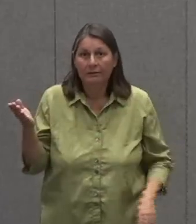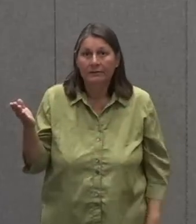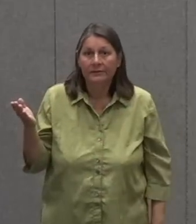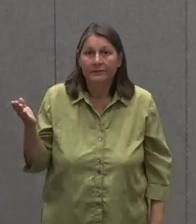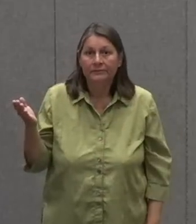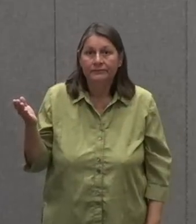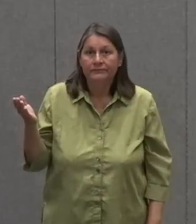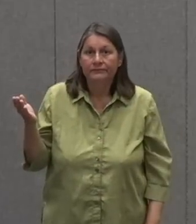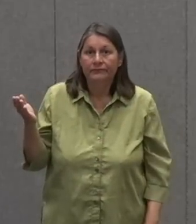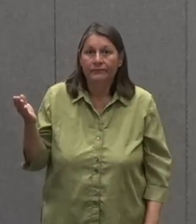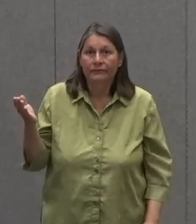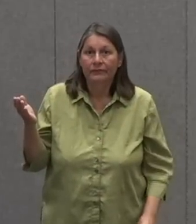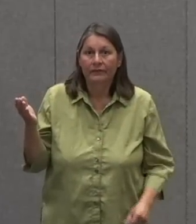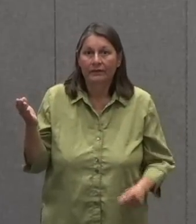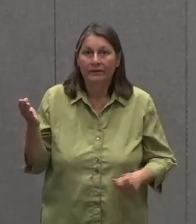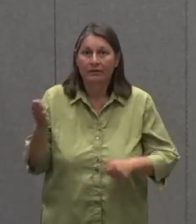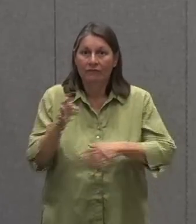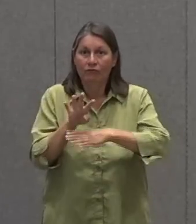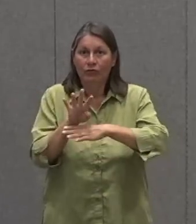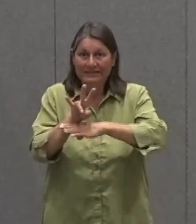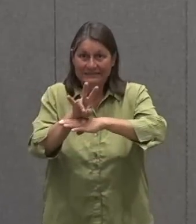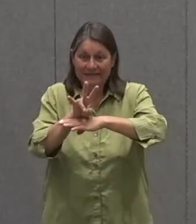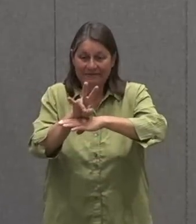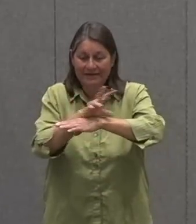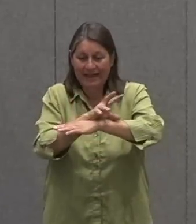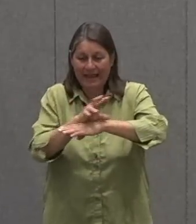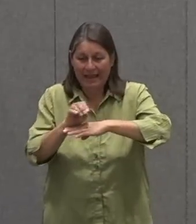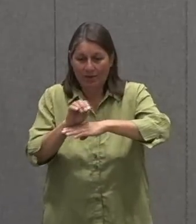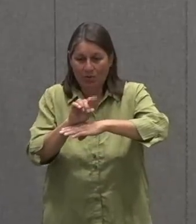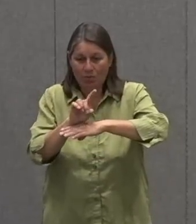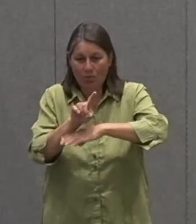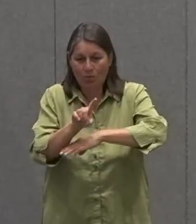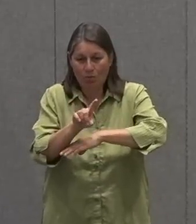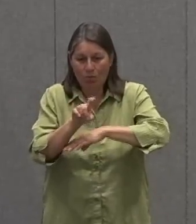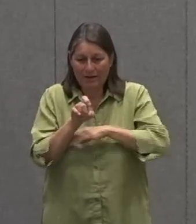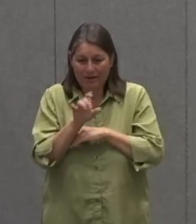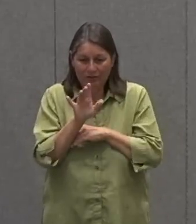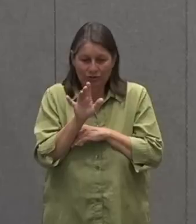which is 47 and 125 thousandths.